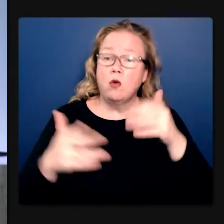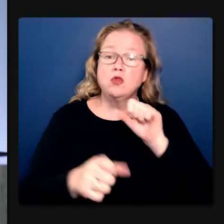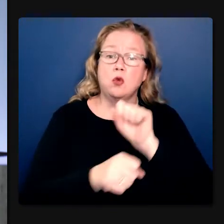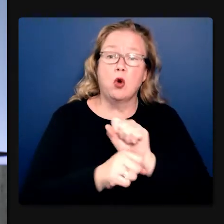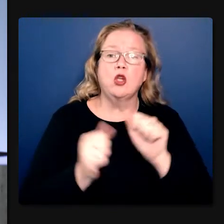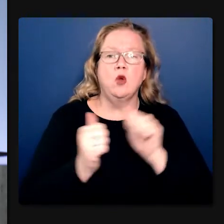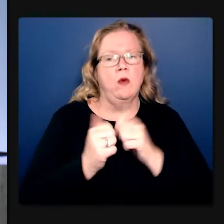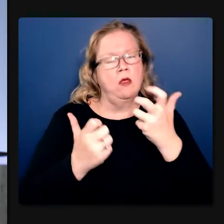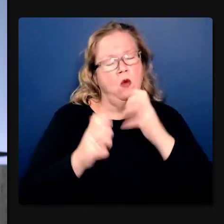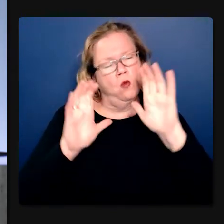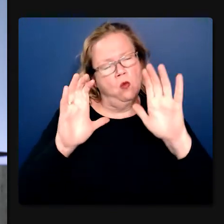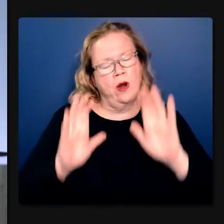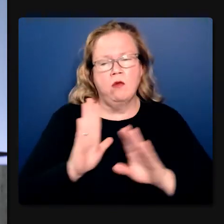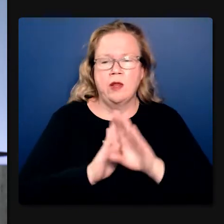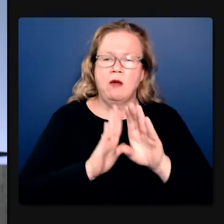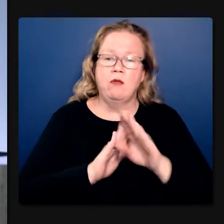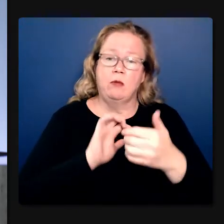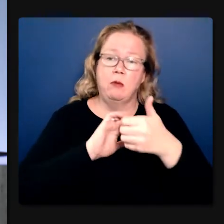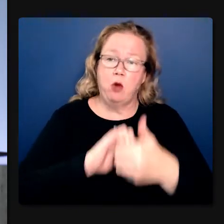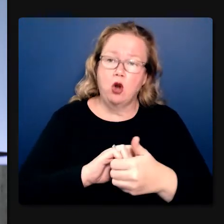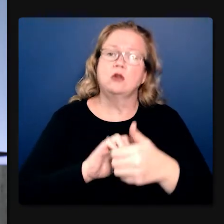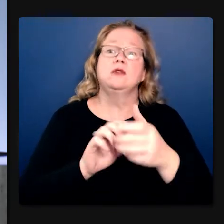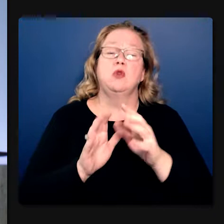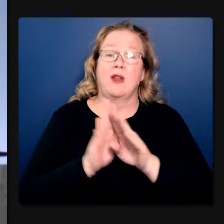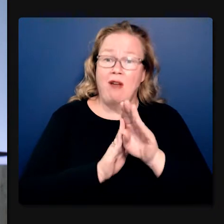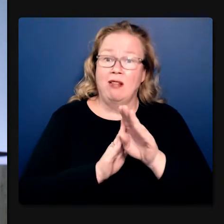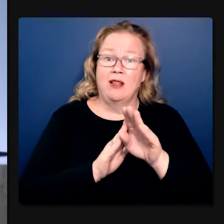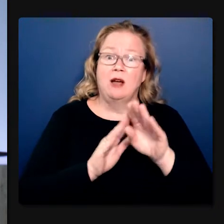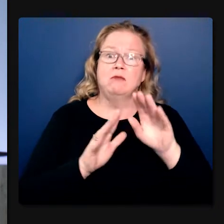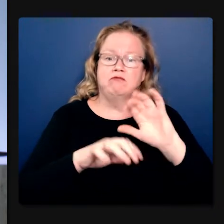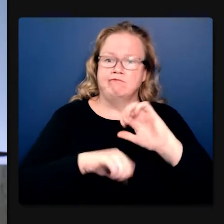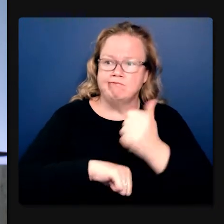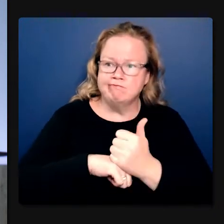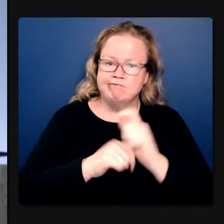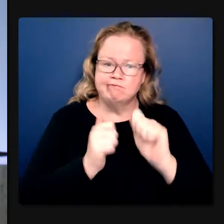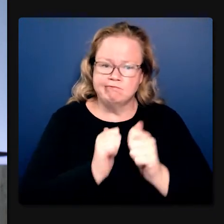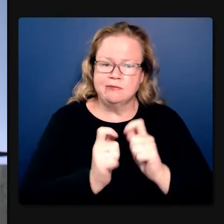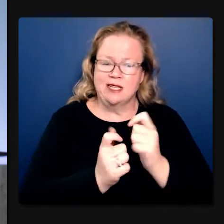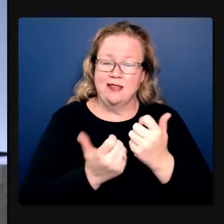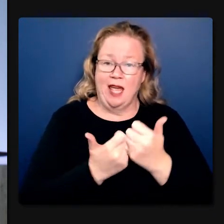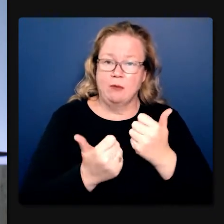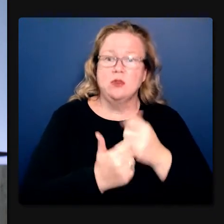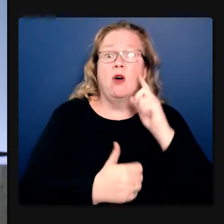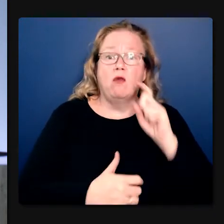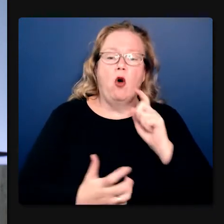with amazing development partners to create and ship games exclusive to the Xbox ecosystem.